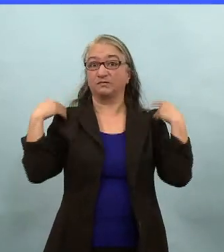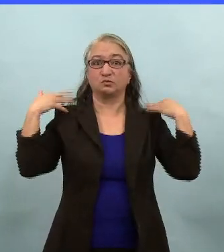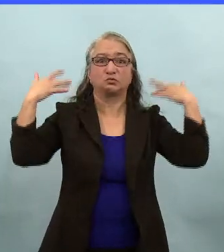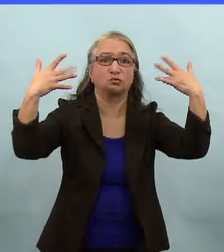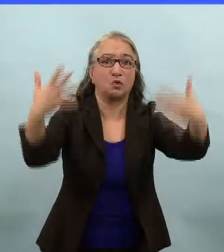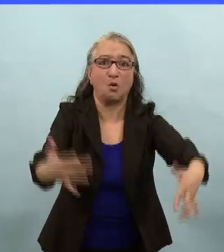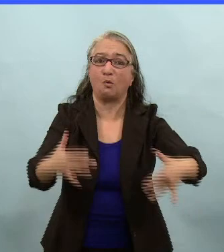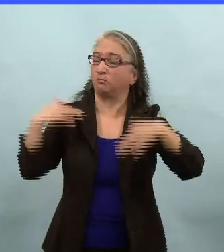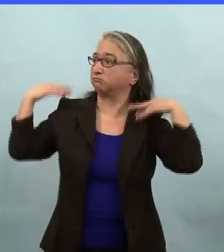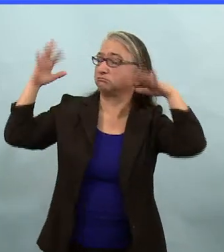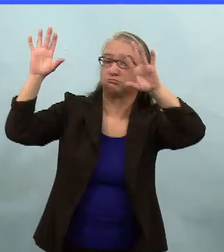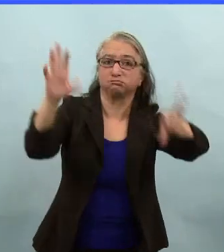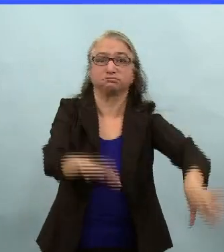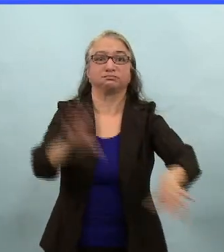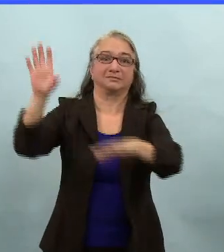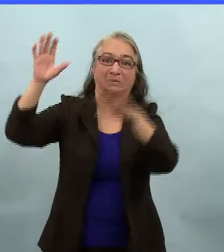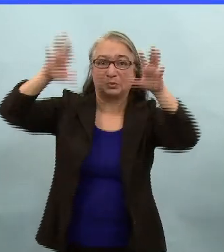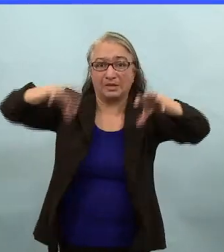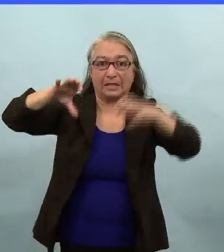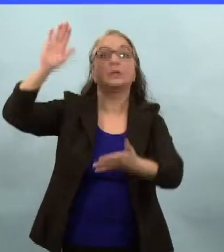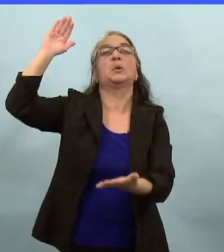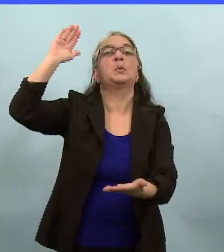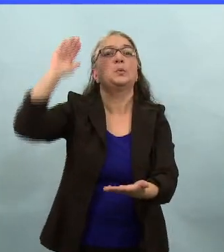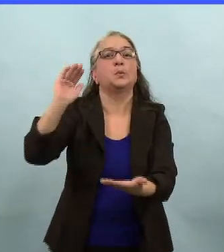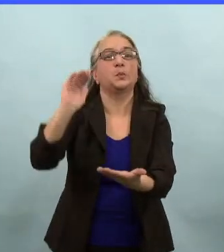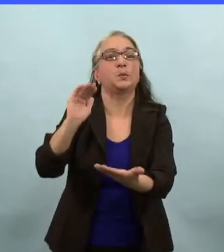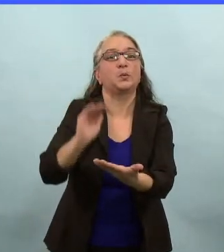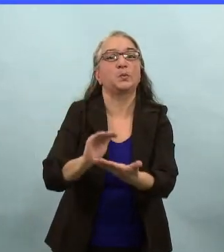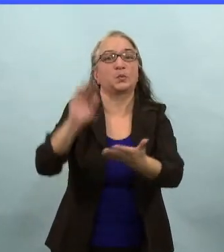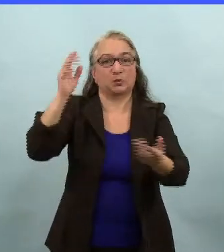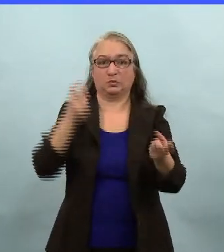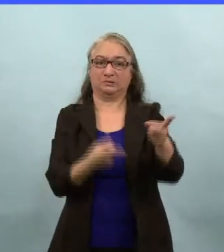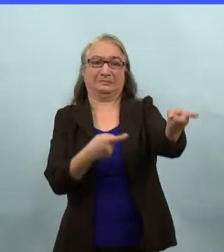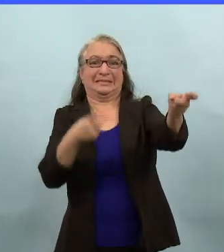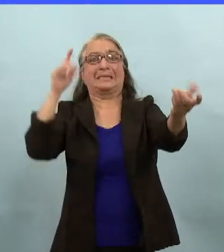uh you wanna you know if you're allowed to or if you're planning on having you know ten different